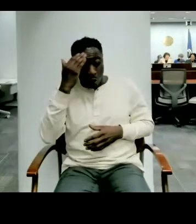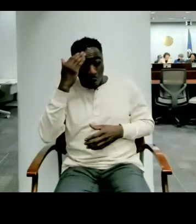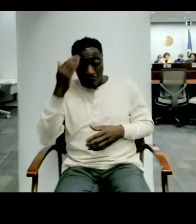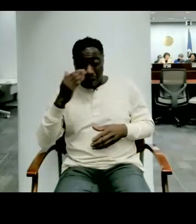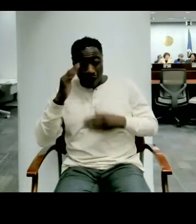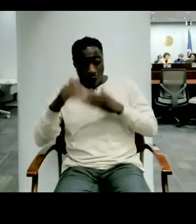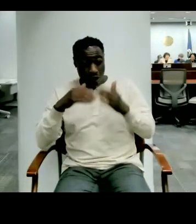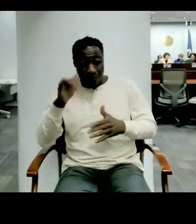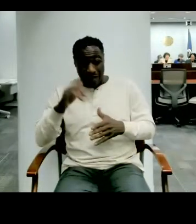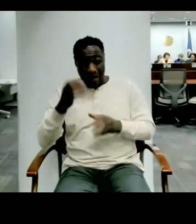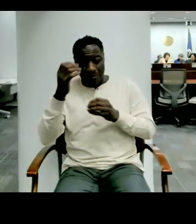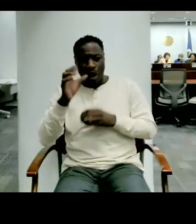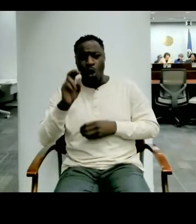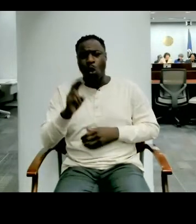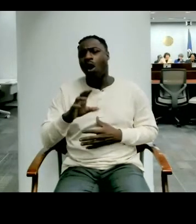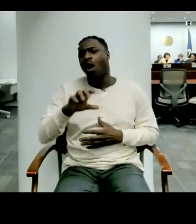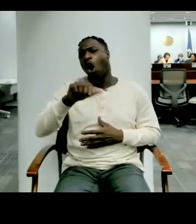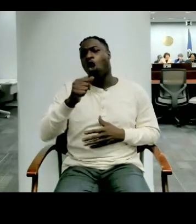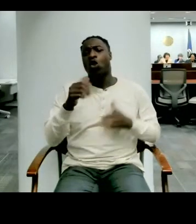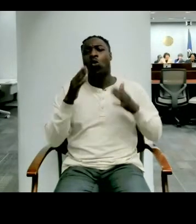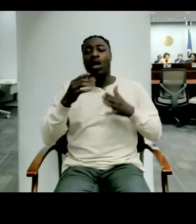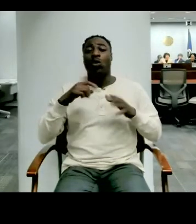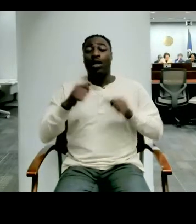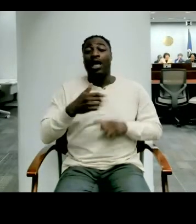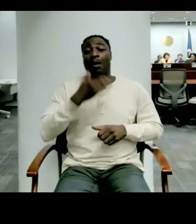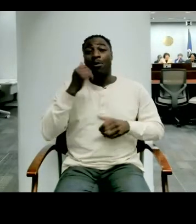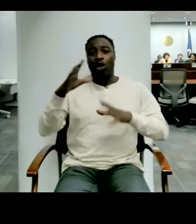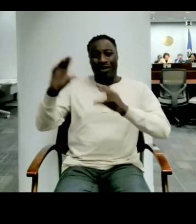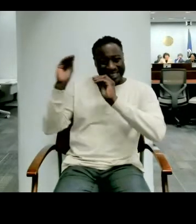other ways we could better educate the public about that longer document?